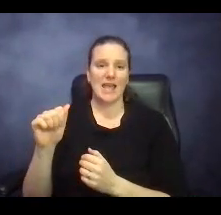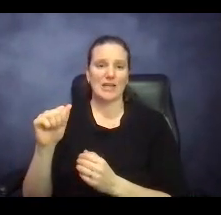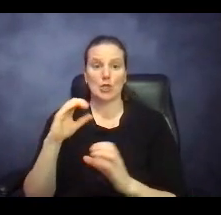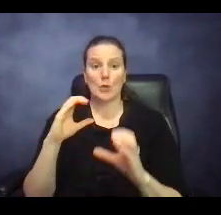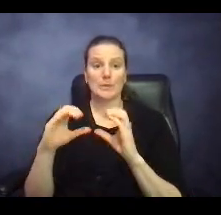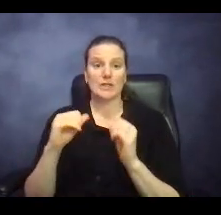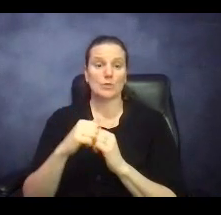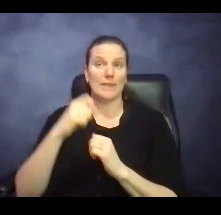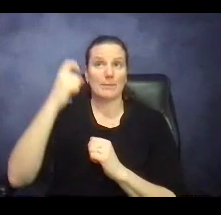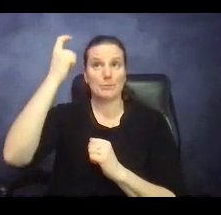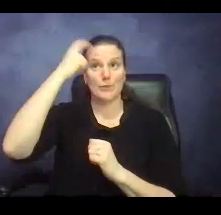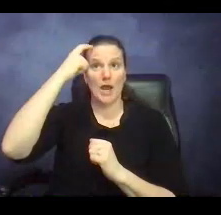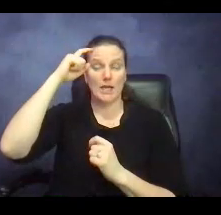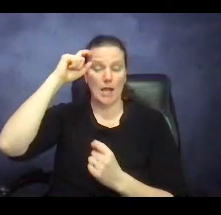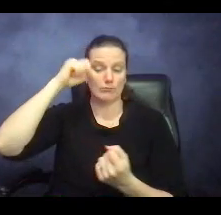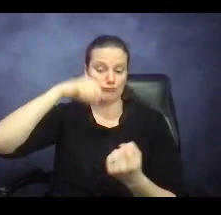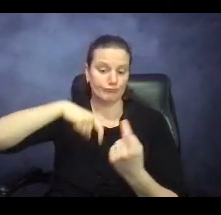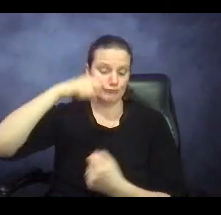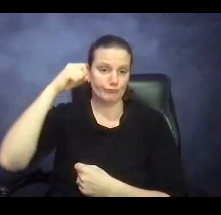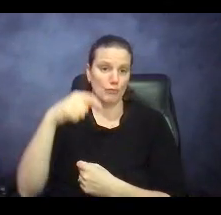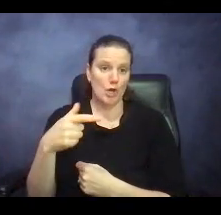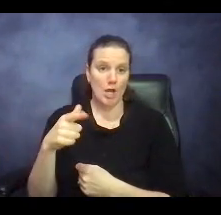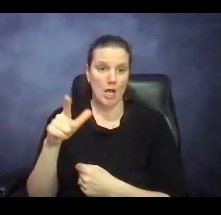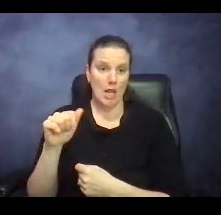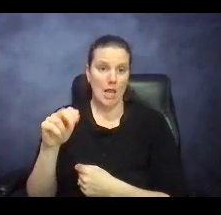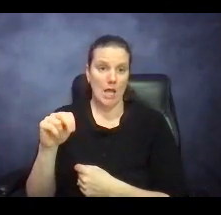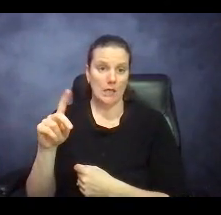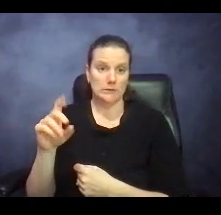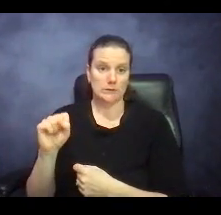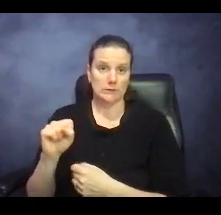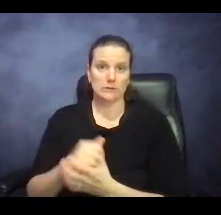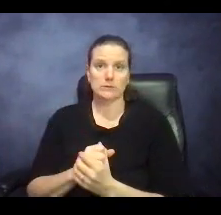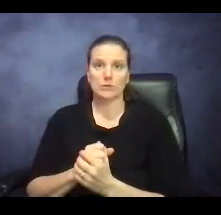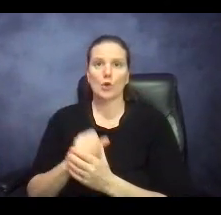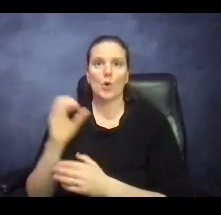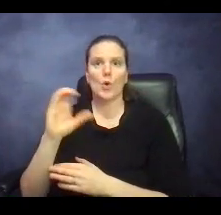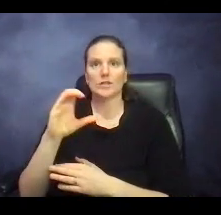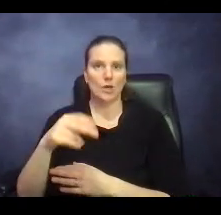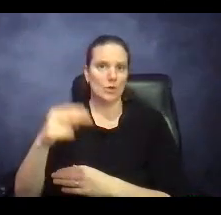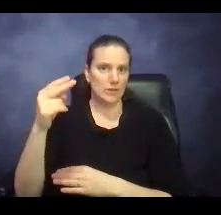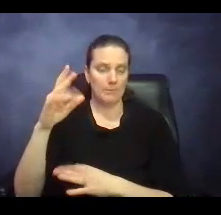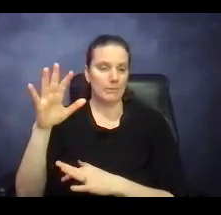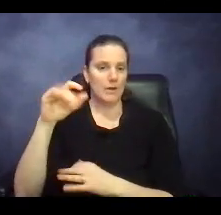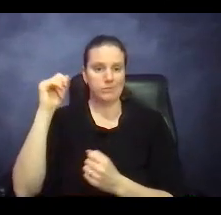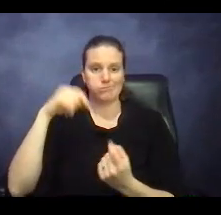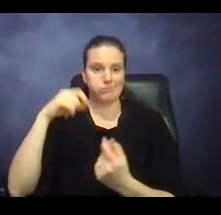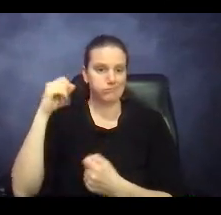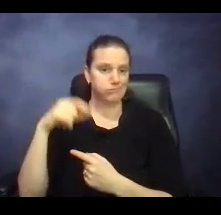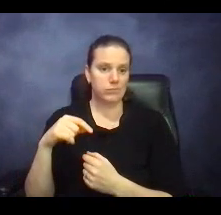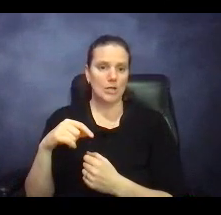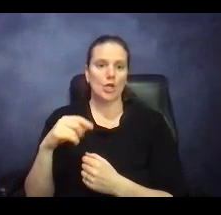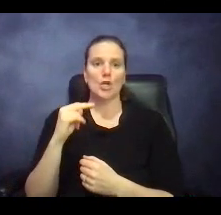and the rest of the glands in the body. So your cortisol goes up, you have this stimulation of your autonomic nervous system, that's that fight flight.